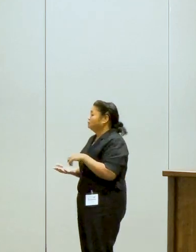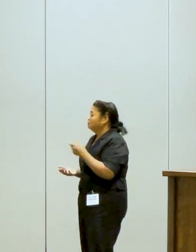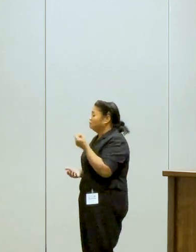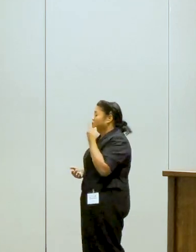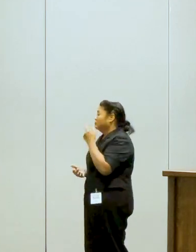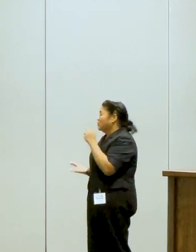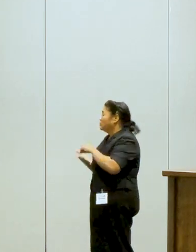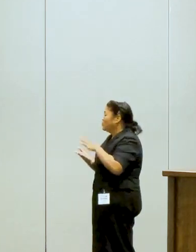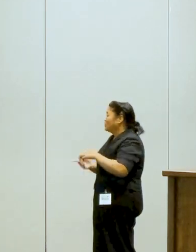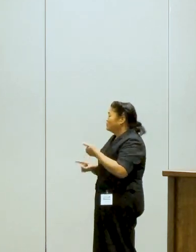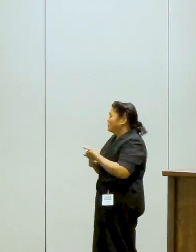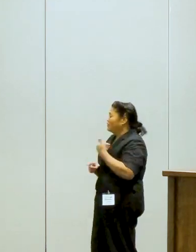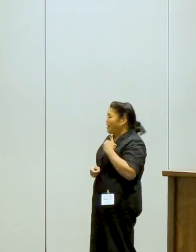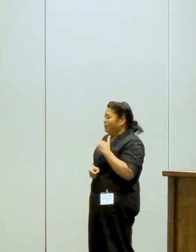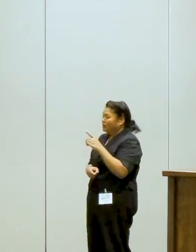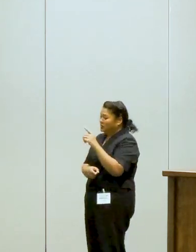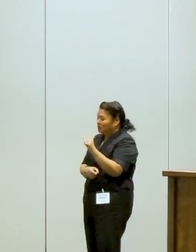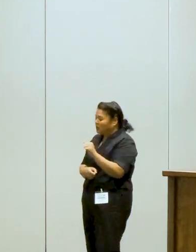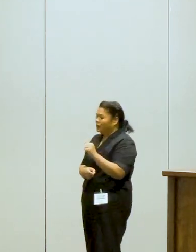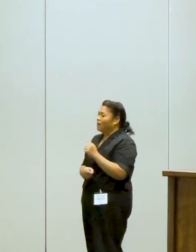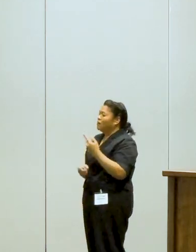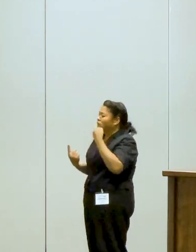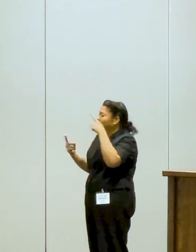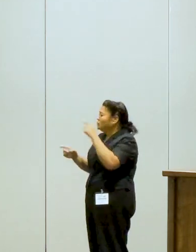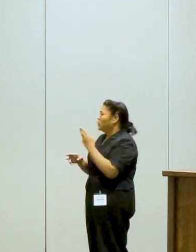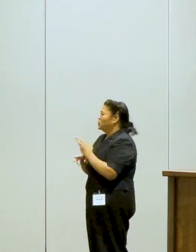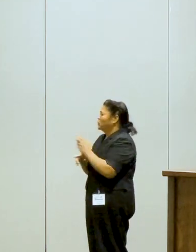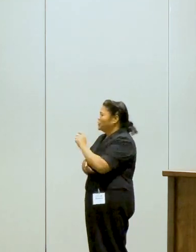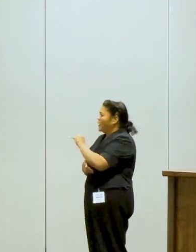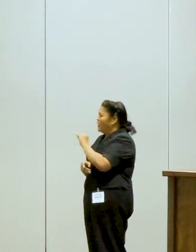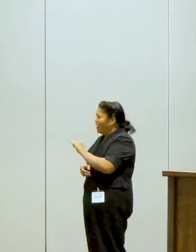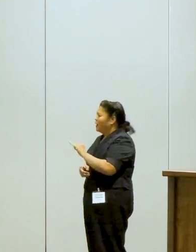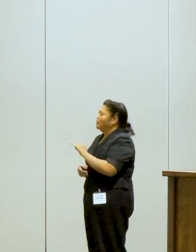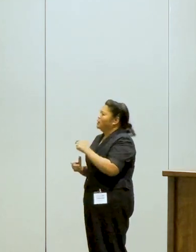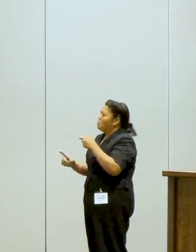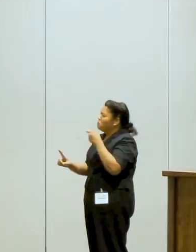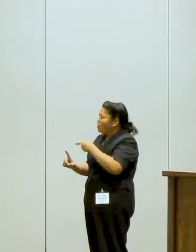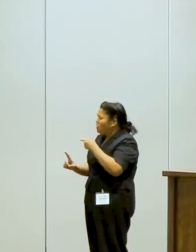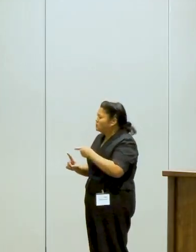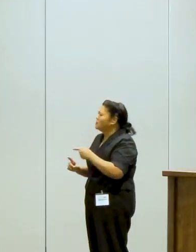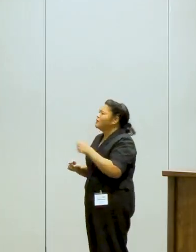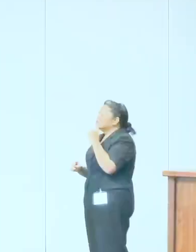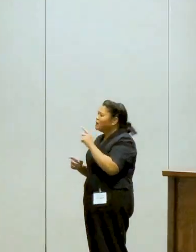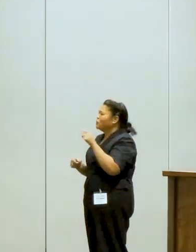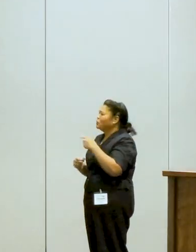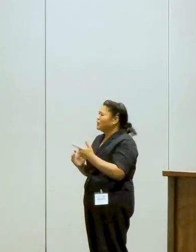generate effective AI prompts, it's not just about interacting with technology. It's about transforming access